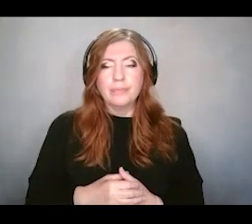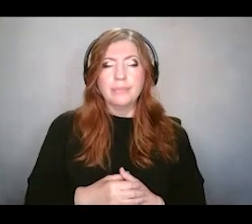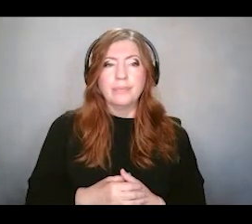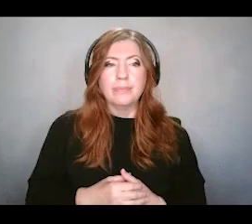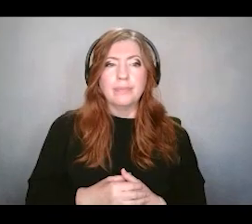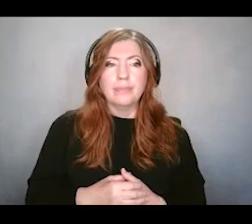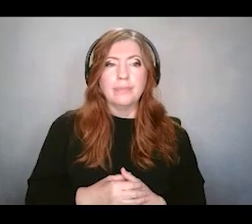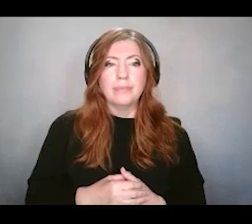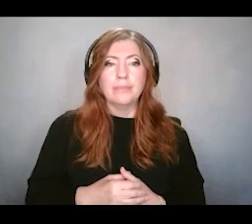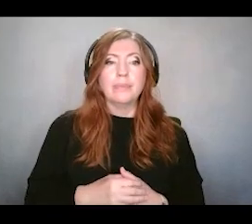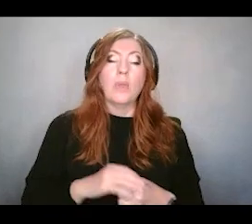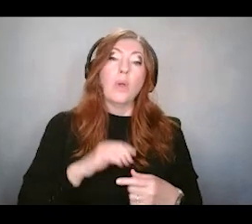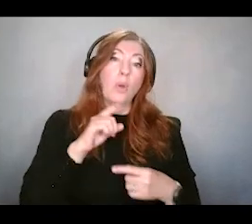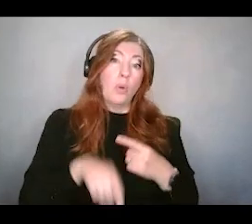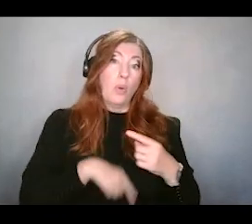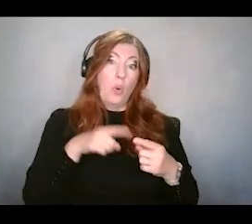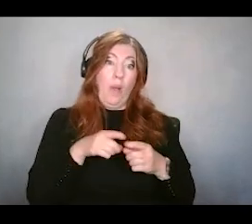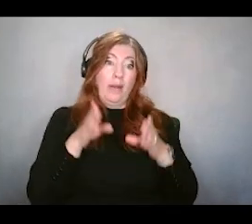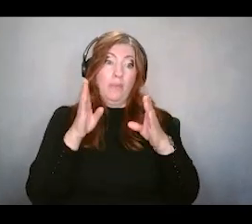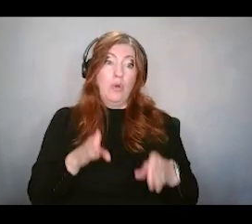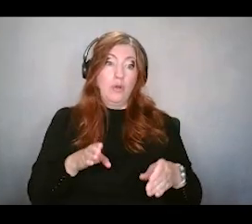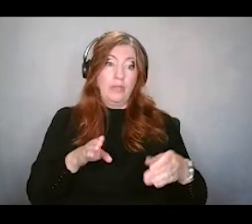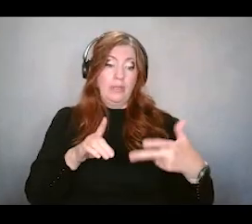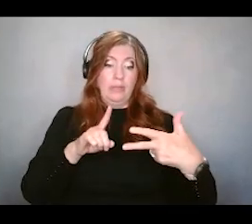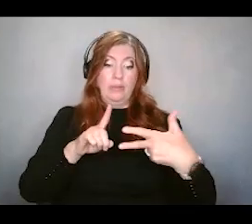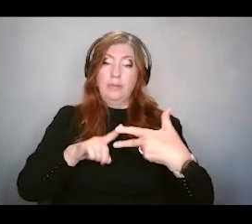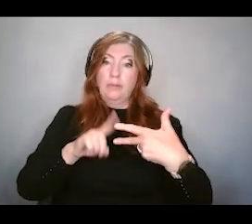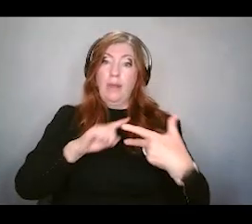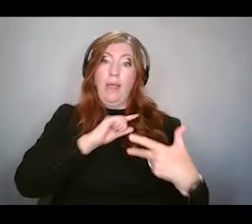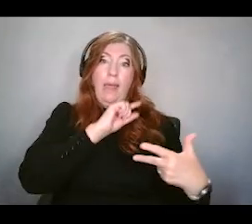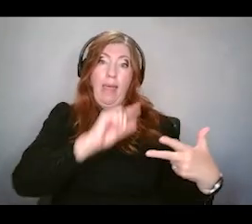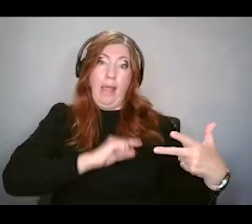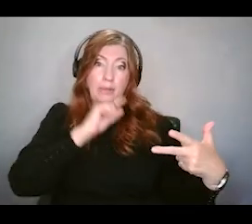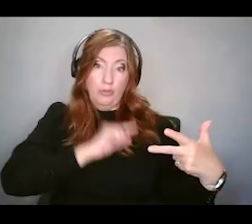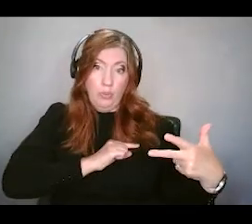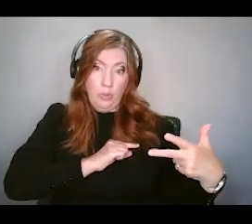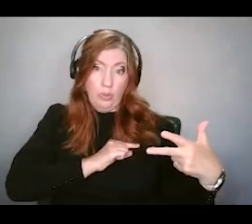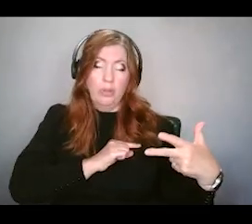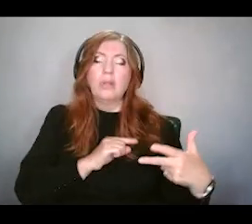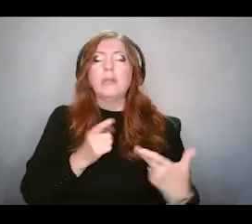When a participant is eligible, you’re usually looking at formal evaluations